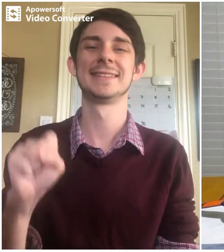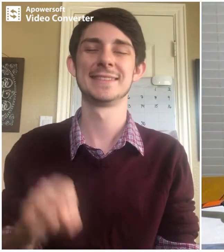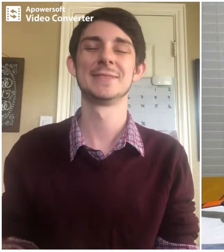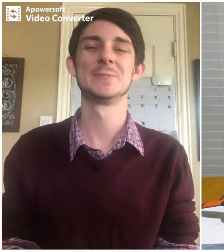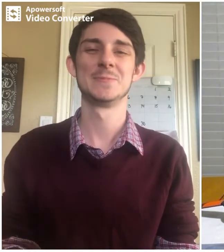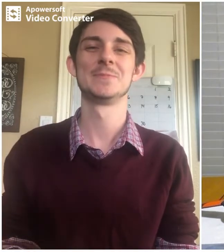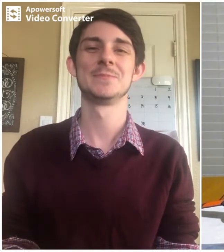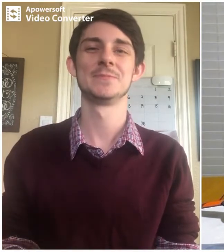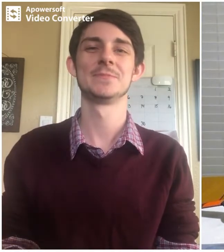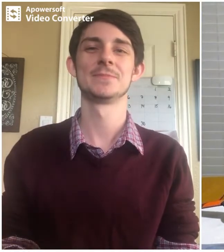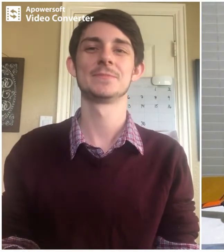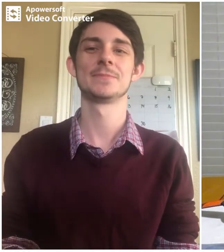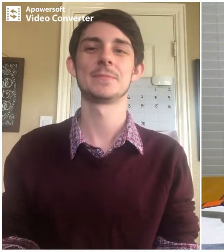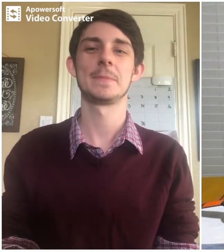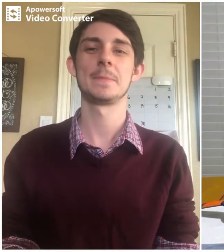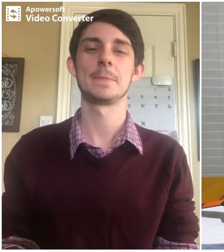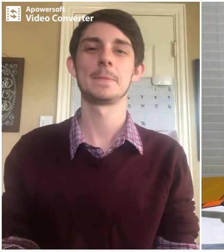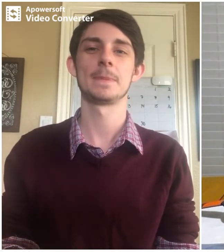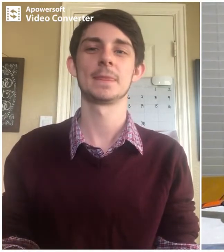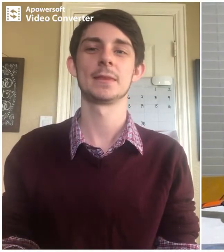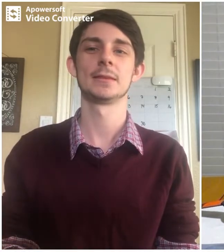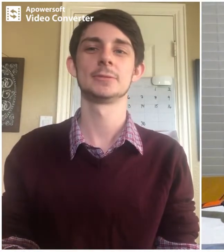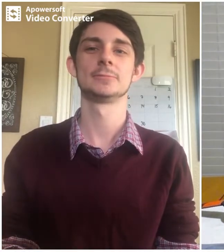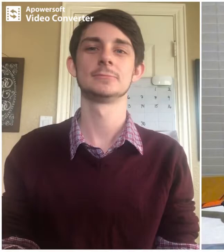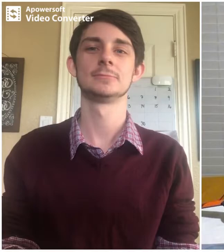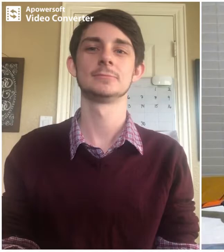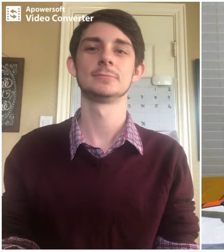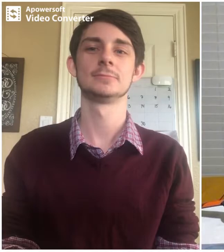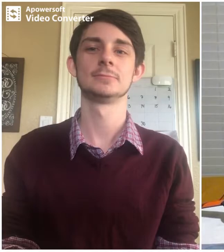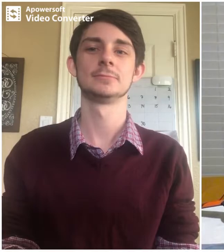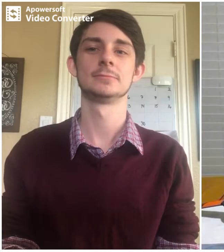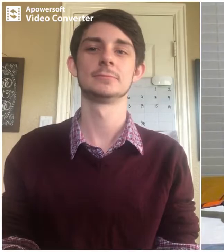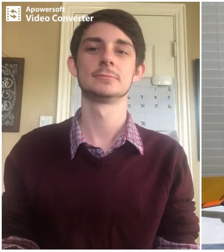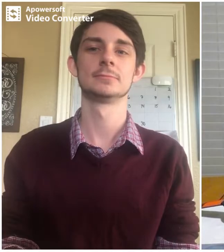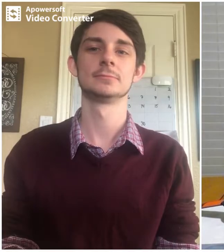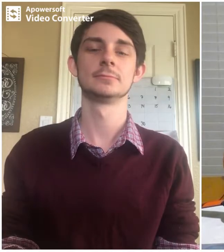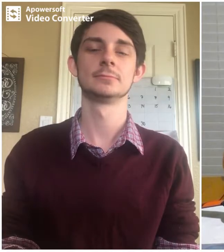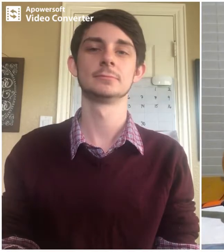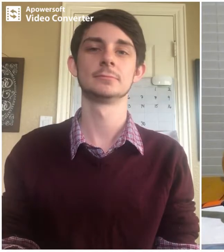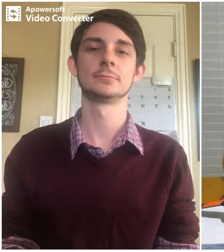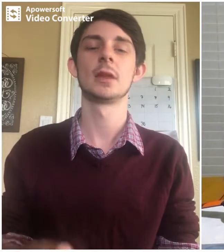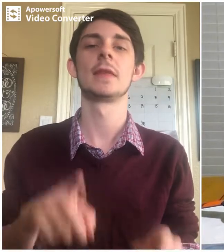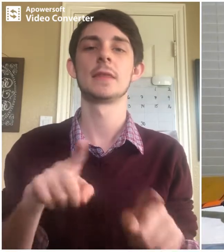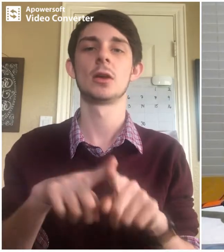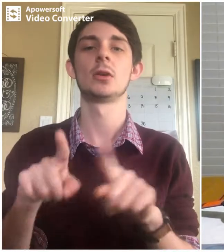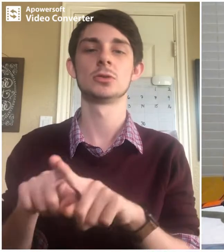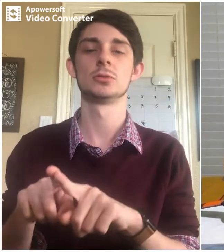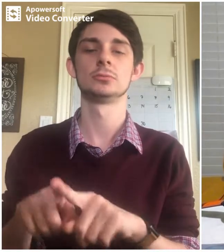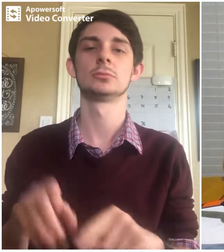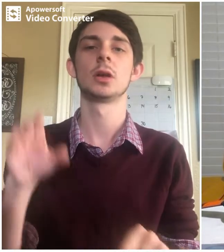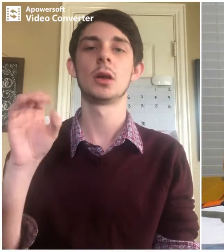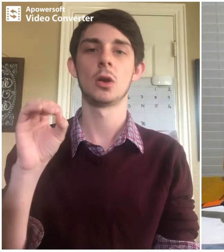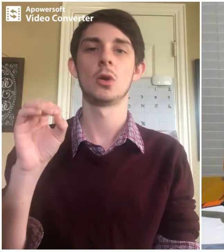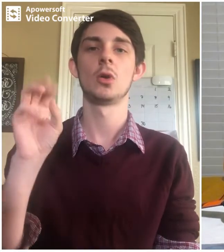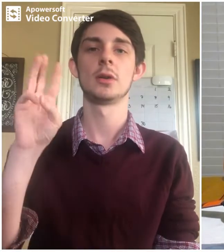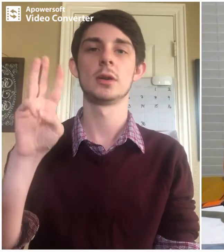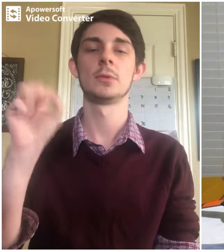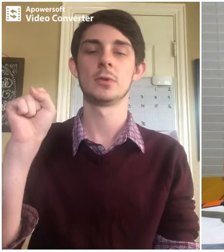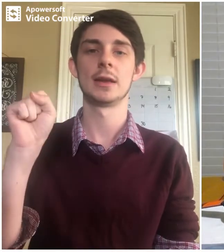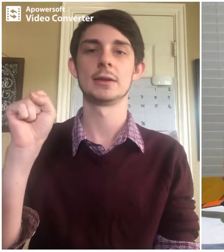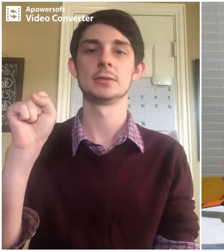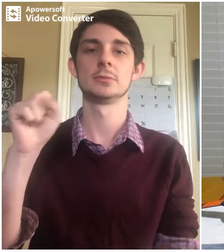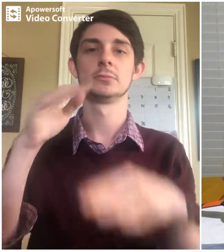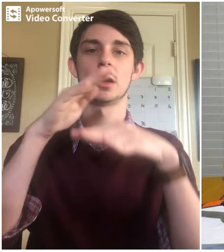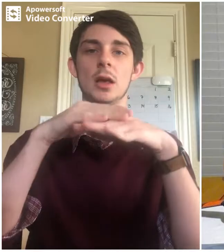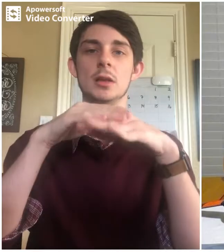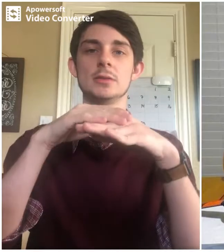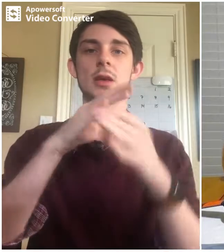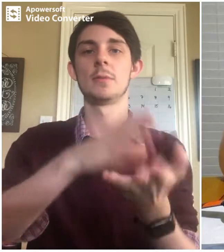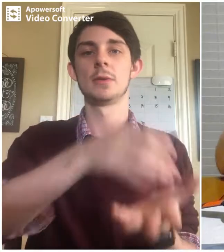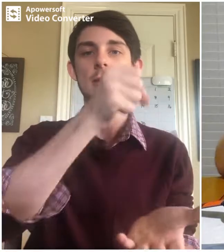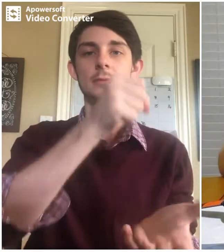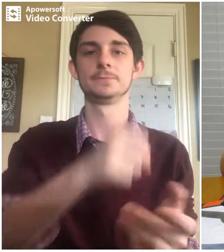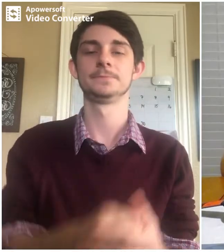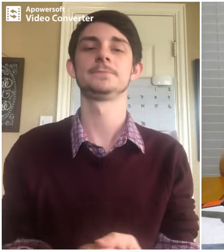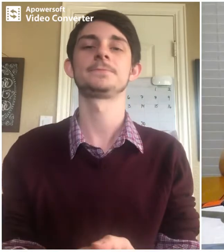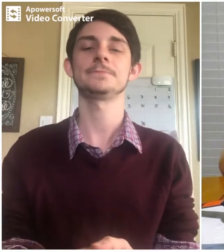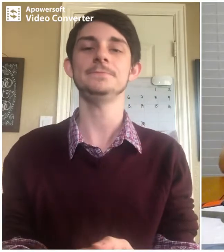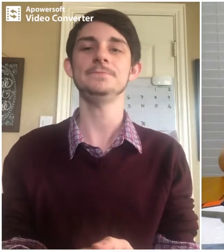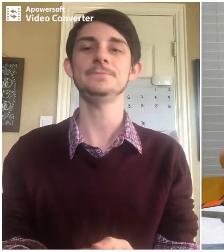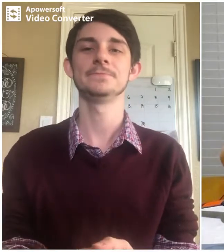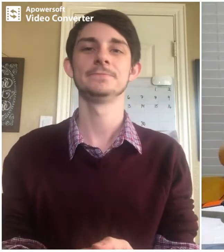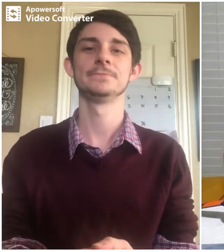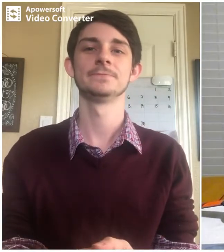I'm also gonna put "OWS" on the top. Perfect! So now you should have two